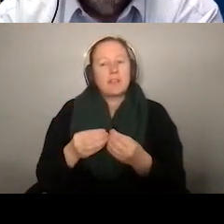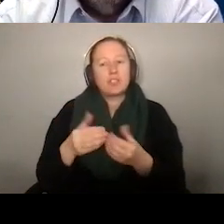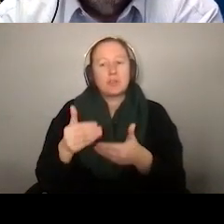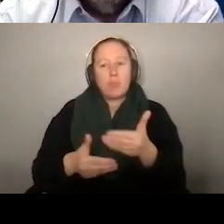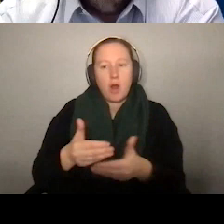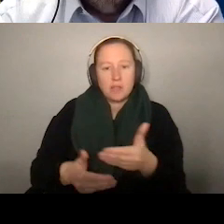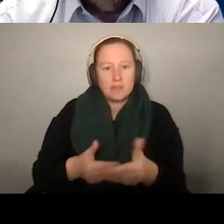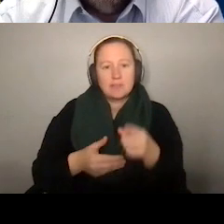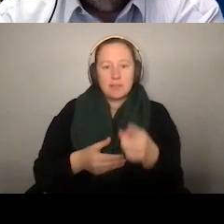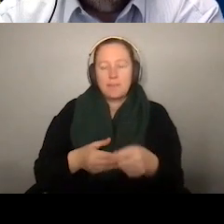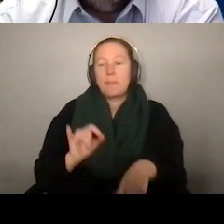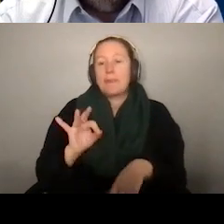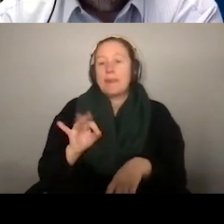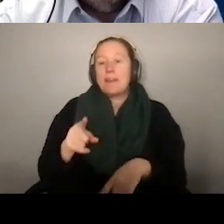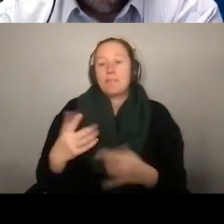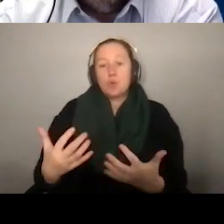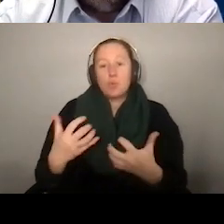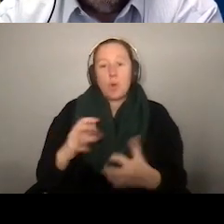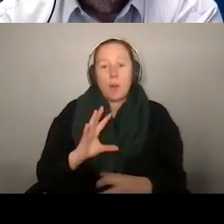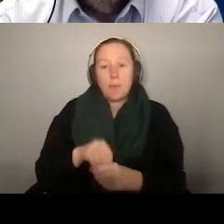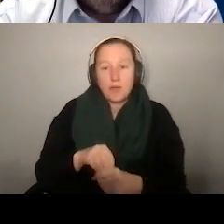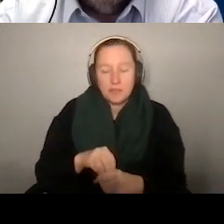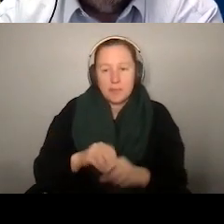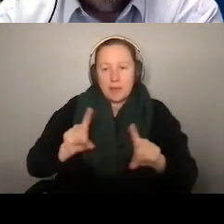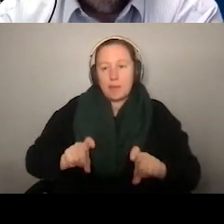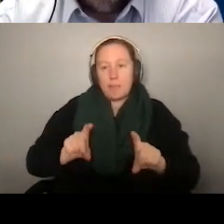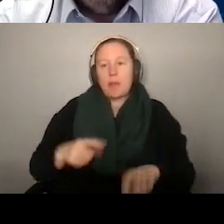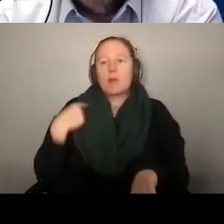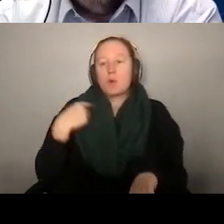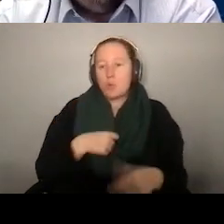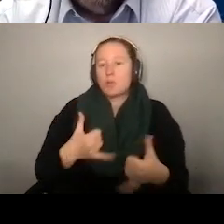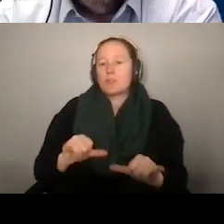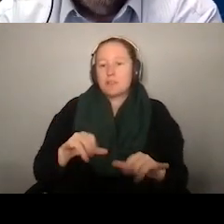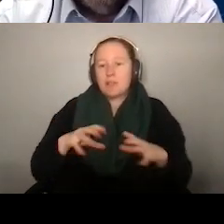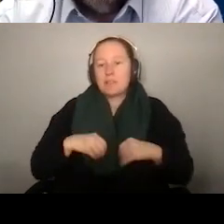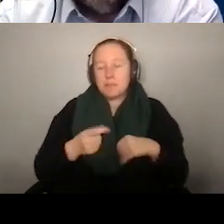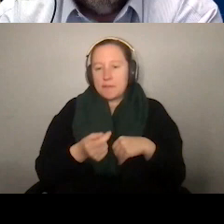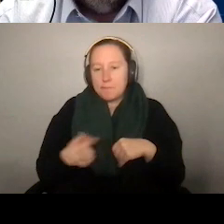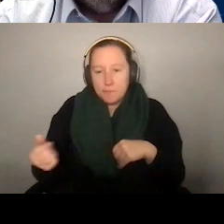If you have an interest in participating in the pilot, we are still accepting a small number of organizations,